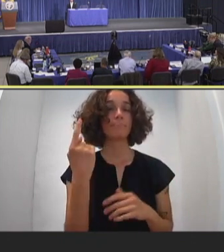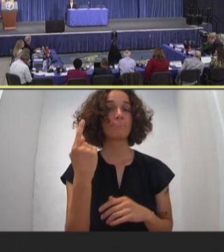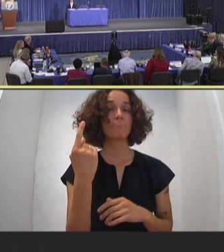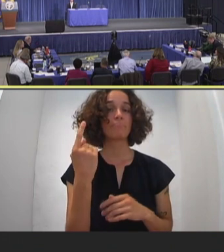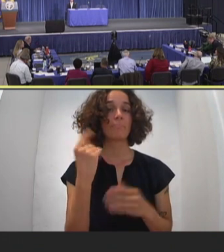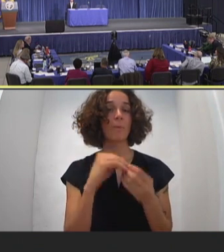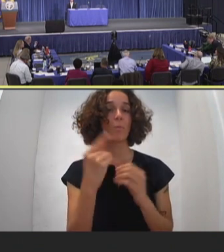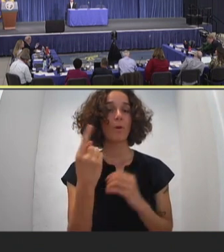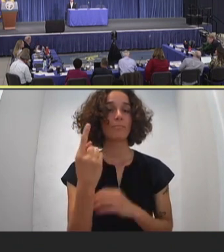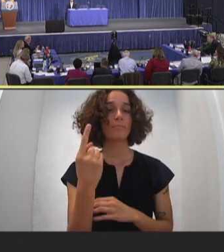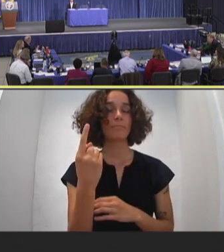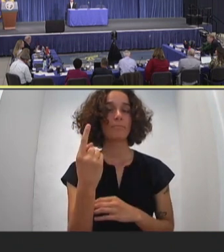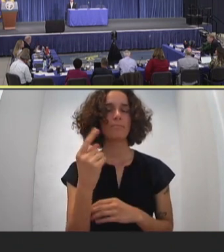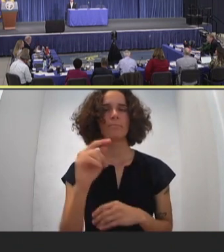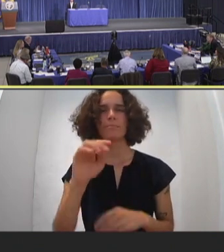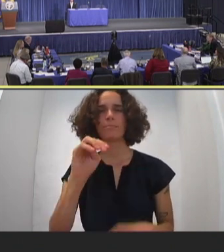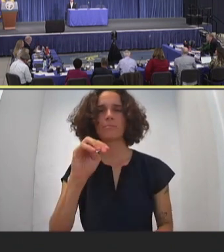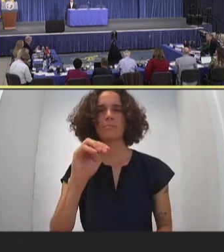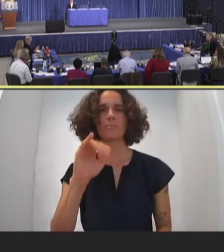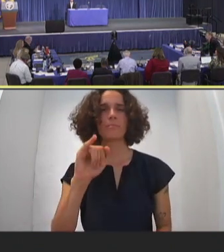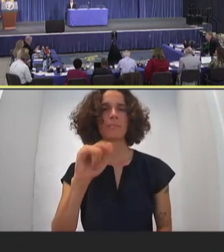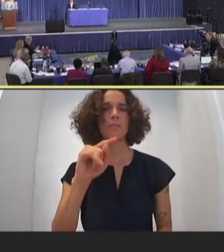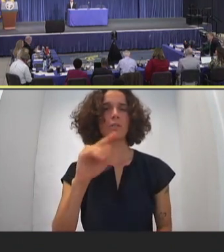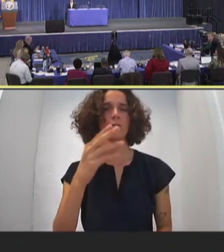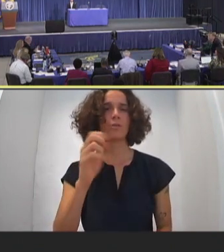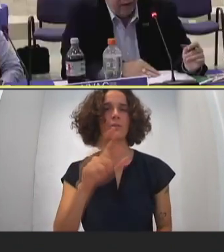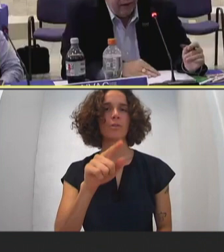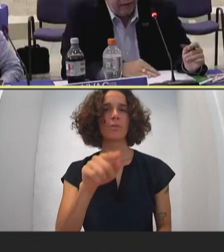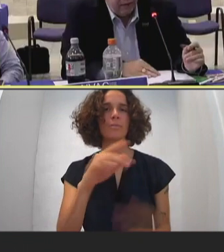and Mitchell, you mentioned it in your conversation that, you know,